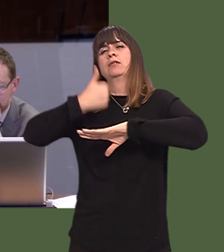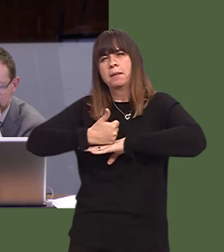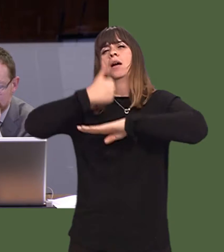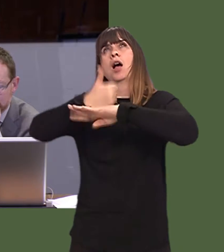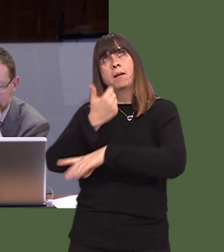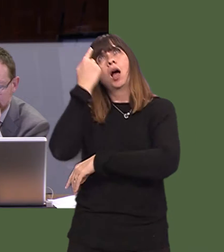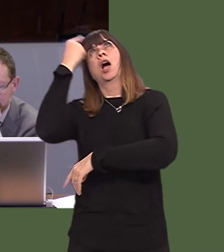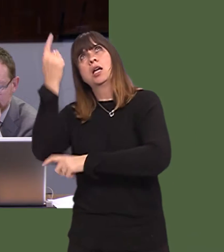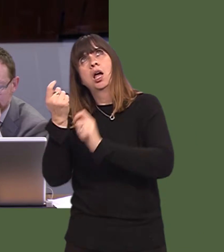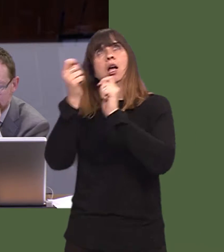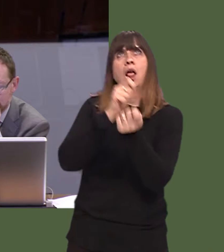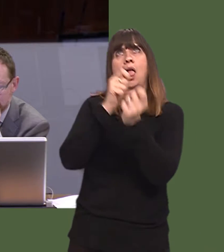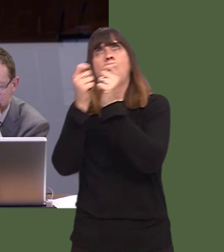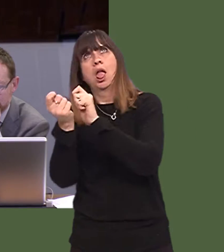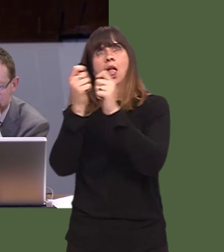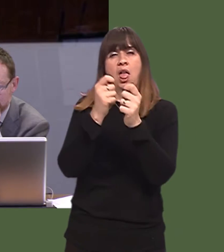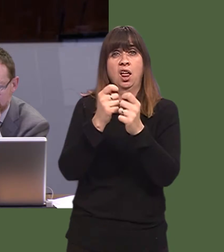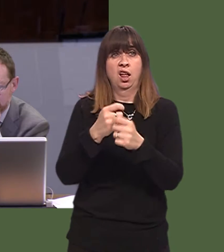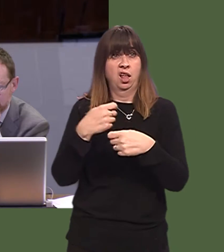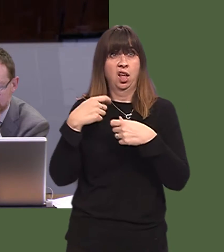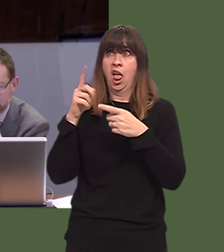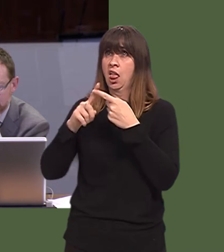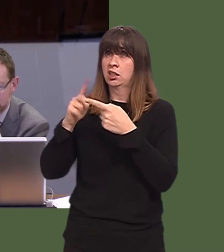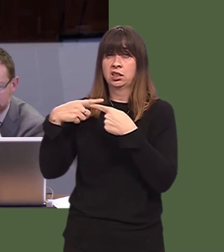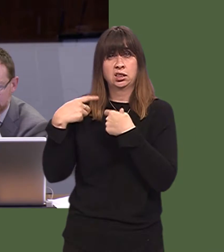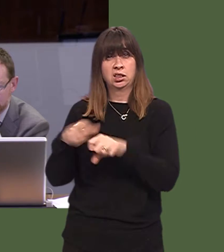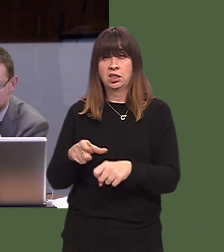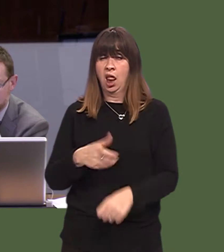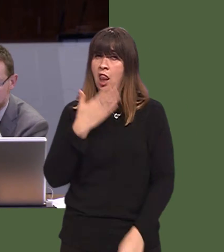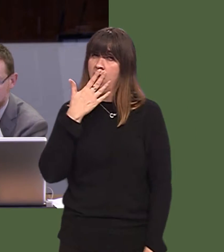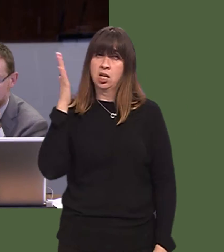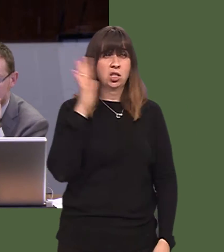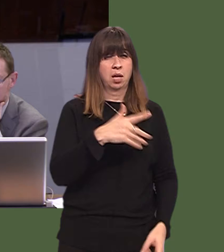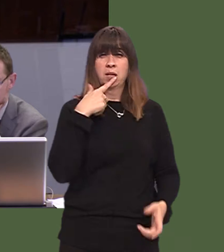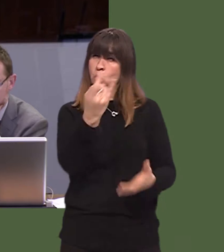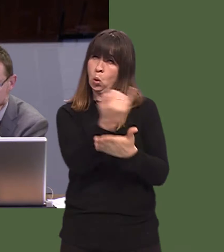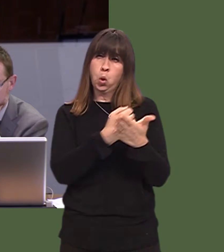your leadership, and yet weíre still getting Estyn reports seven years into your tenure